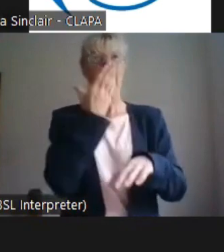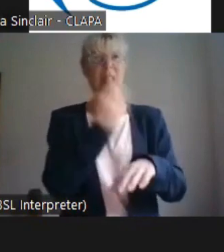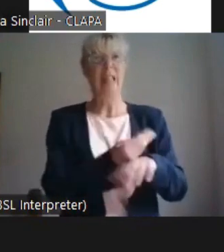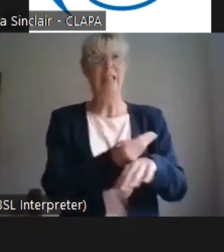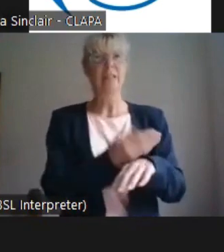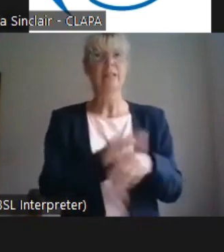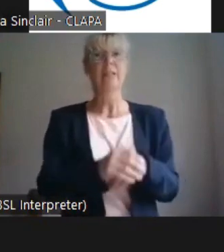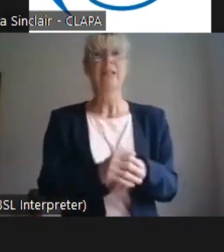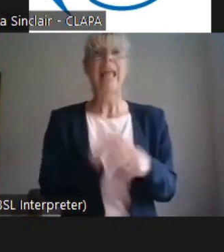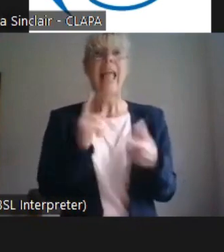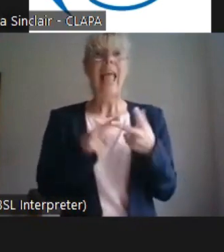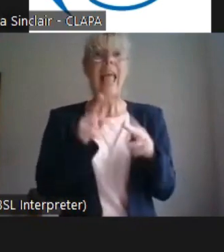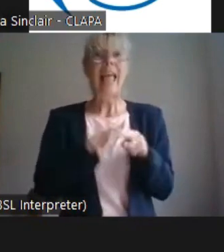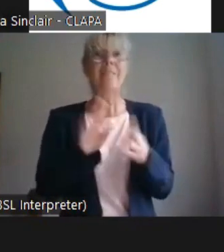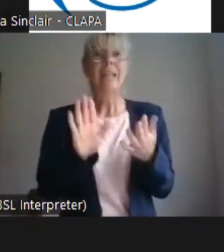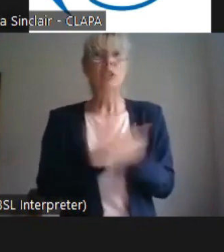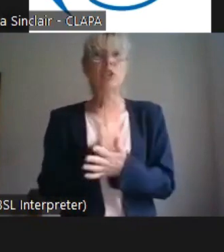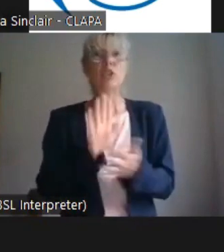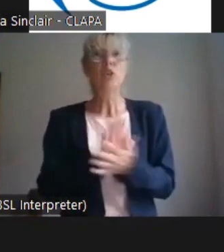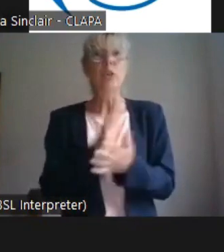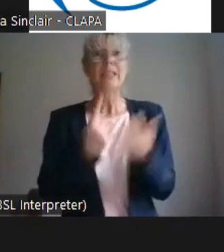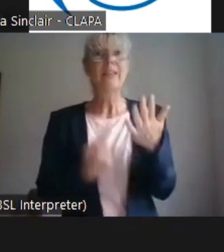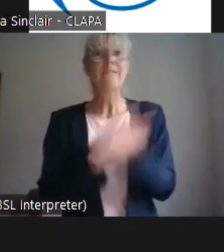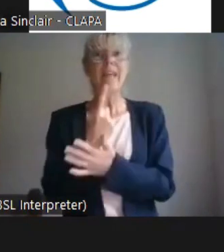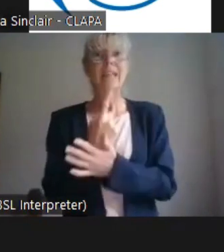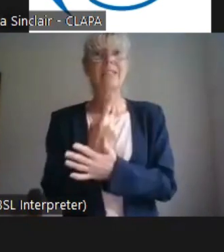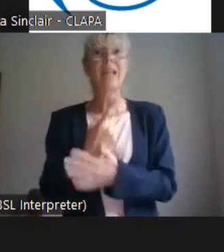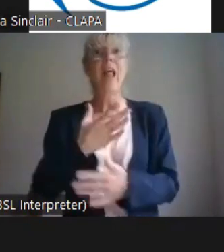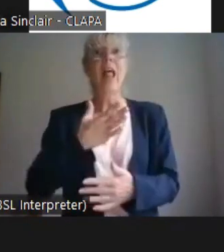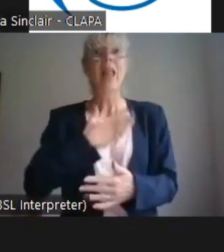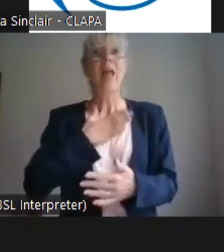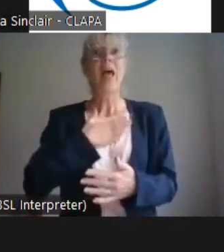um if you've enjoyed the event this evening and we'd like to share your feedback this will